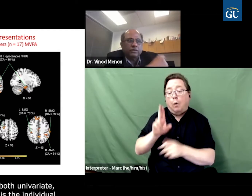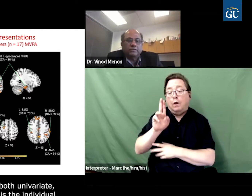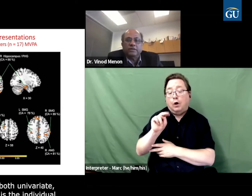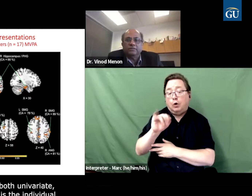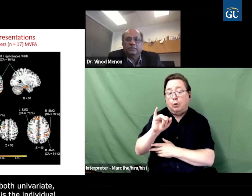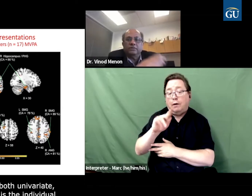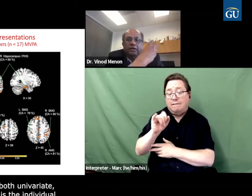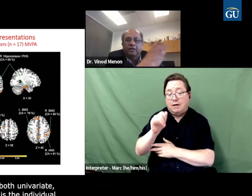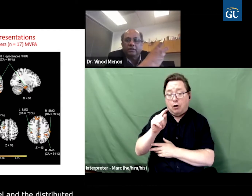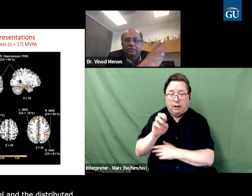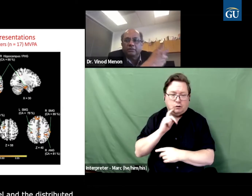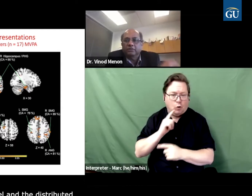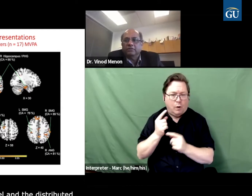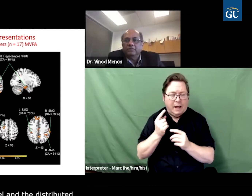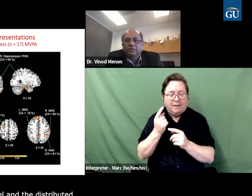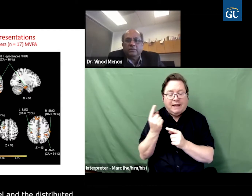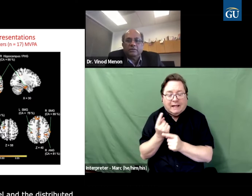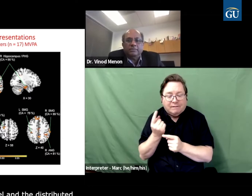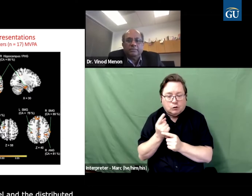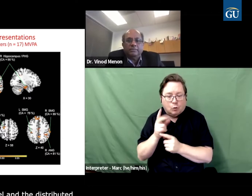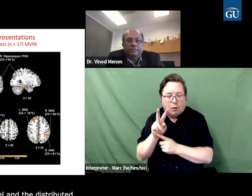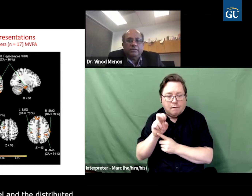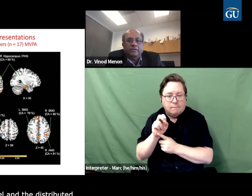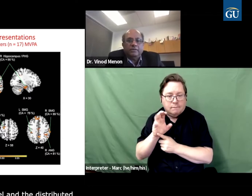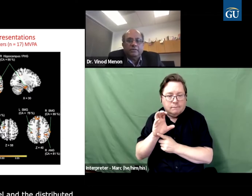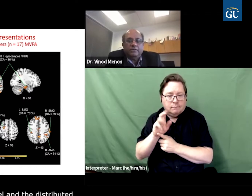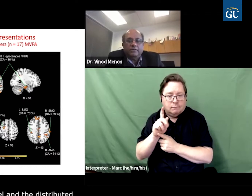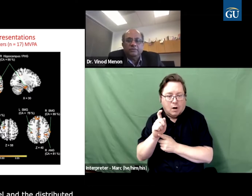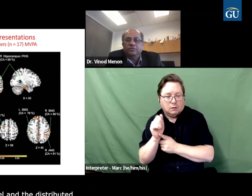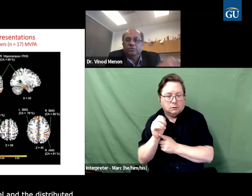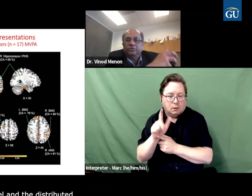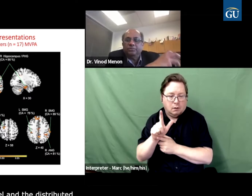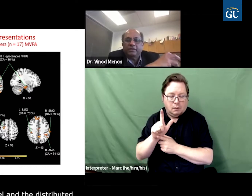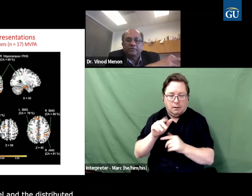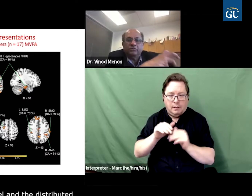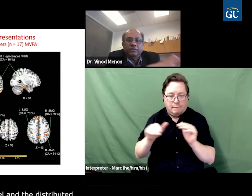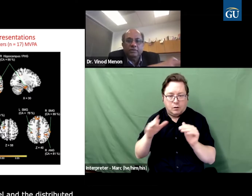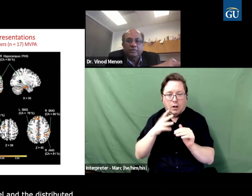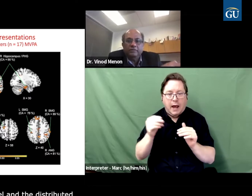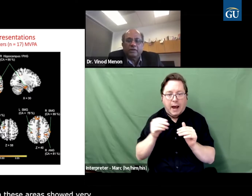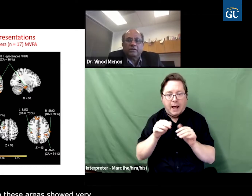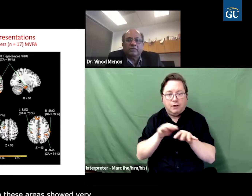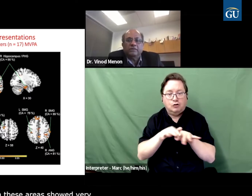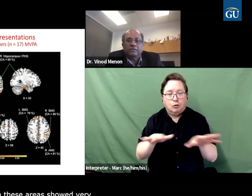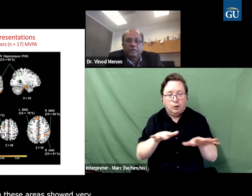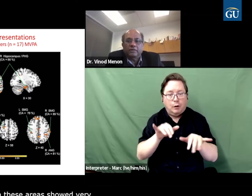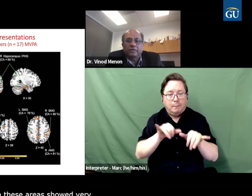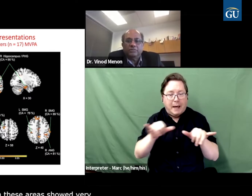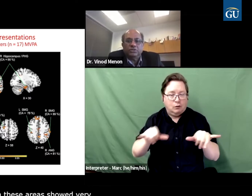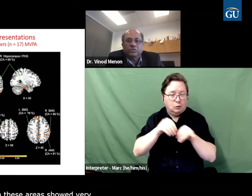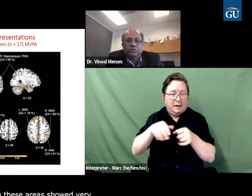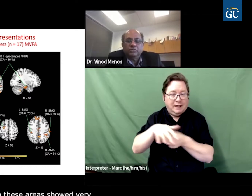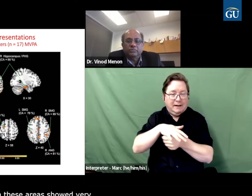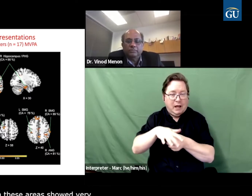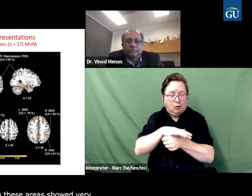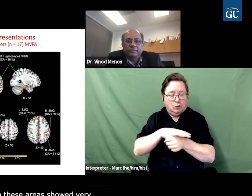that is individual voxel level and the distributed patterns within these